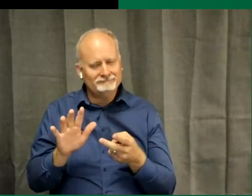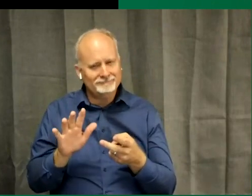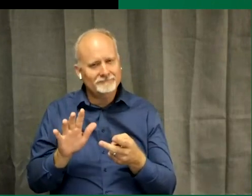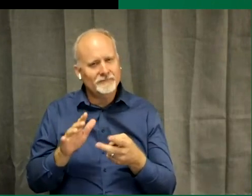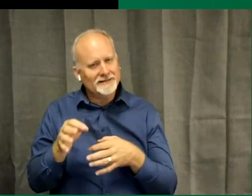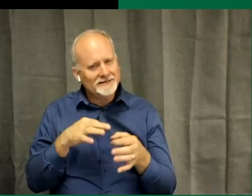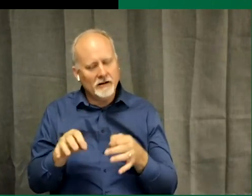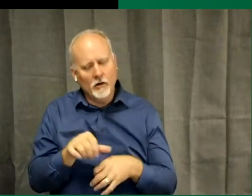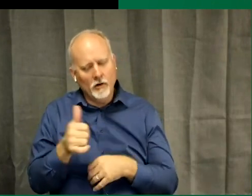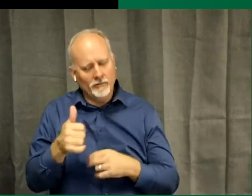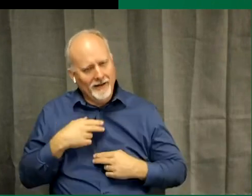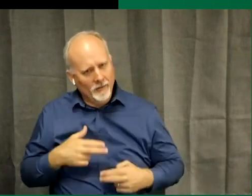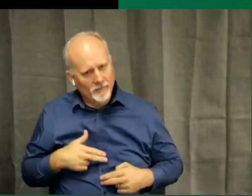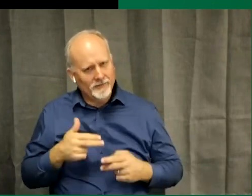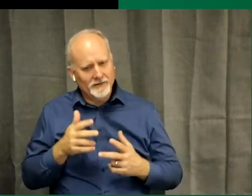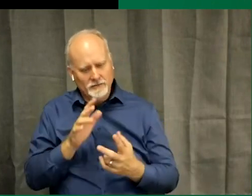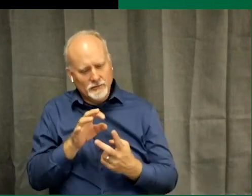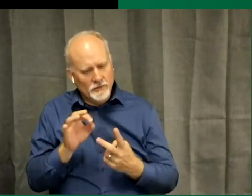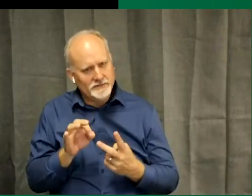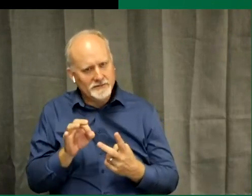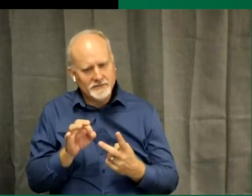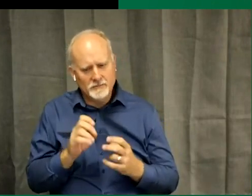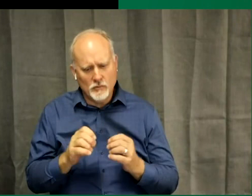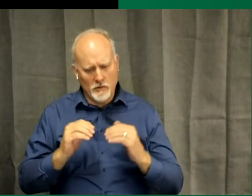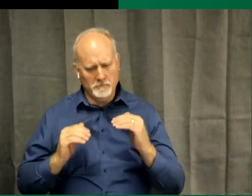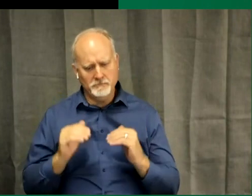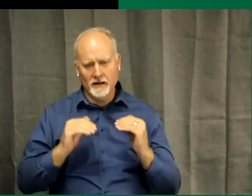alternatives that allow you to have a little bit more balance regarding to like what you're